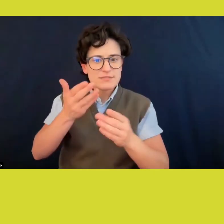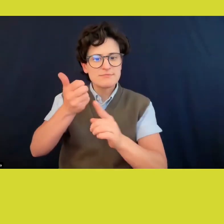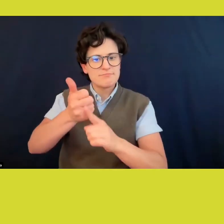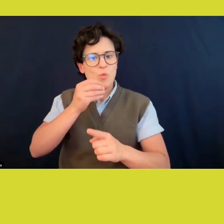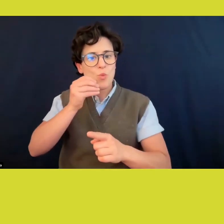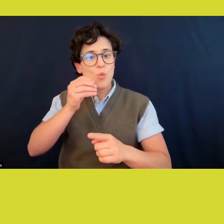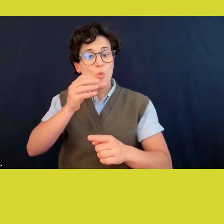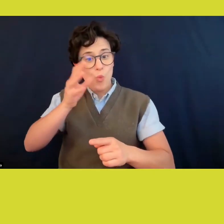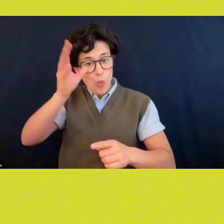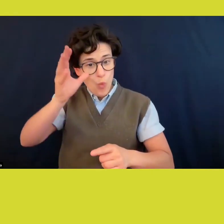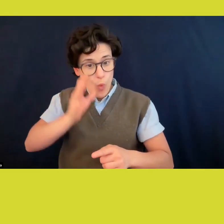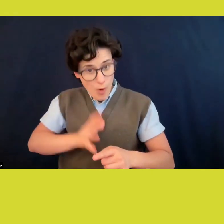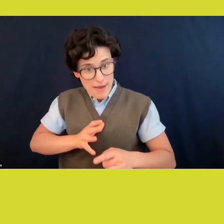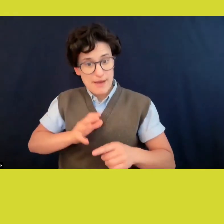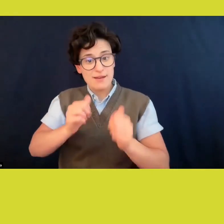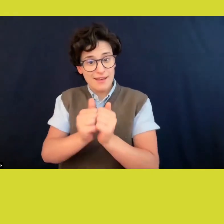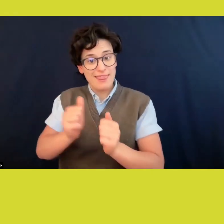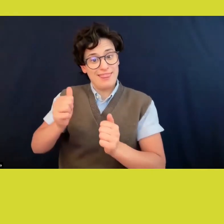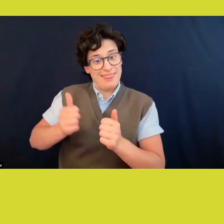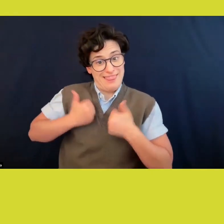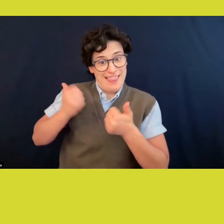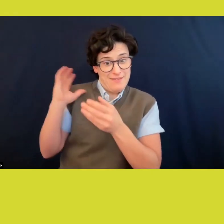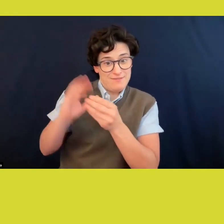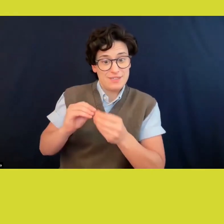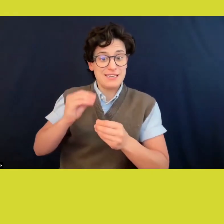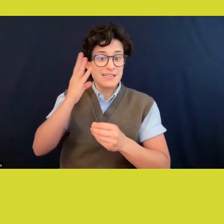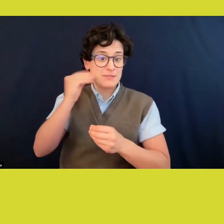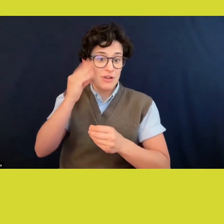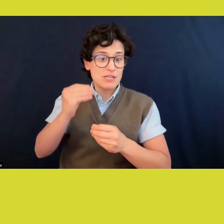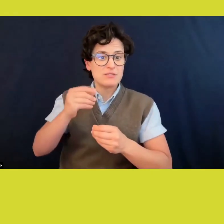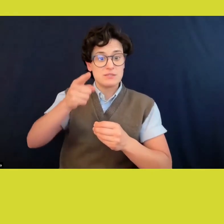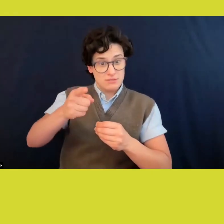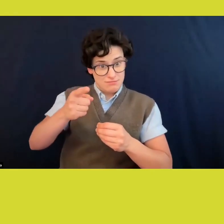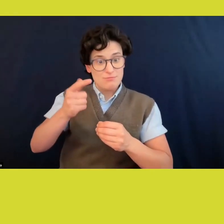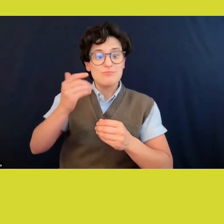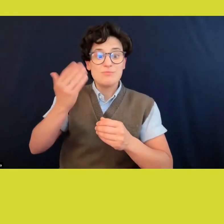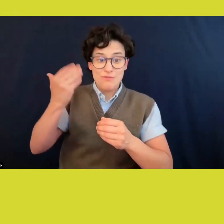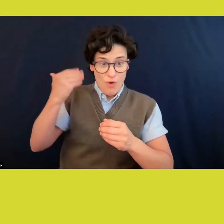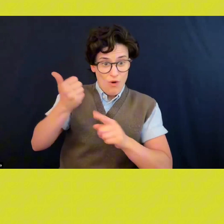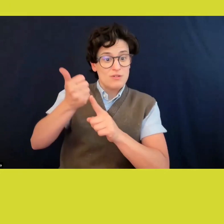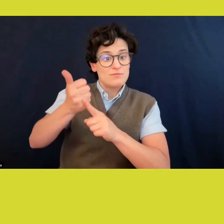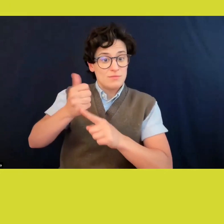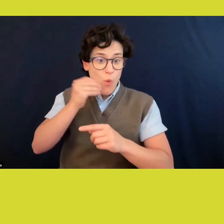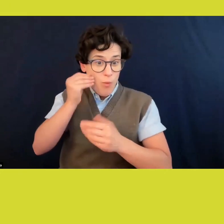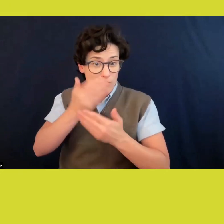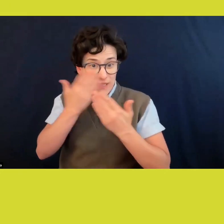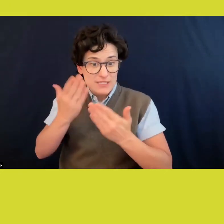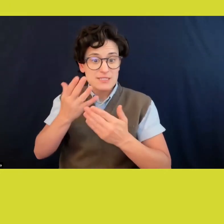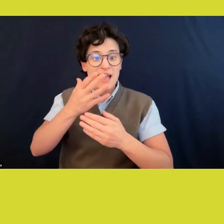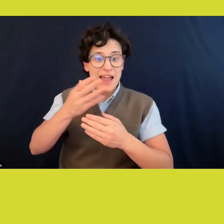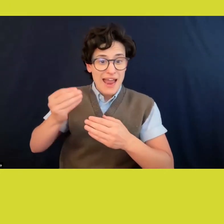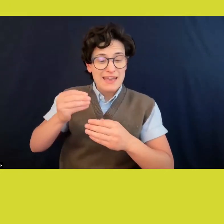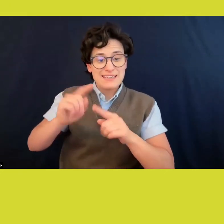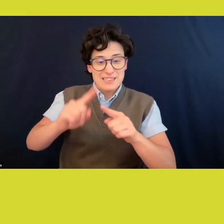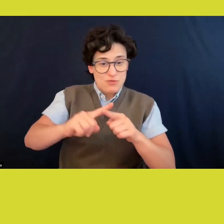Rachelle is also a graduate of Housing First. She is a member of the Interagency Council on Homelessness.